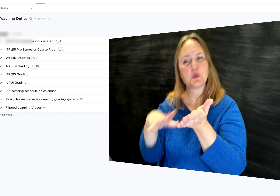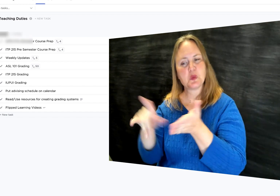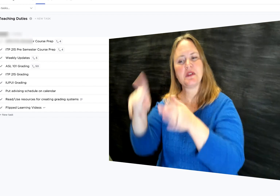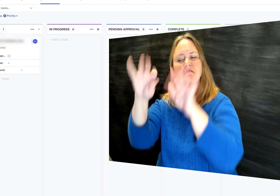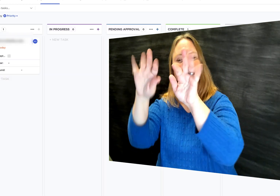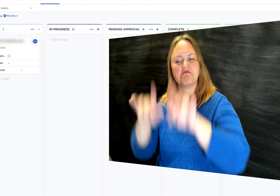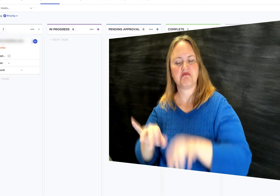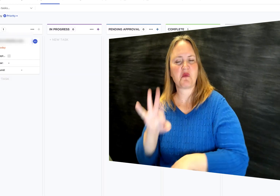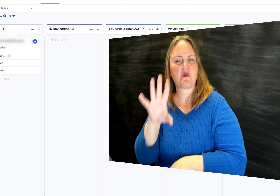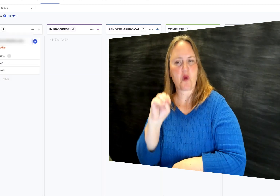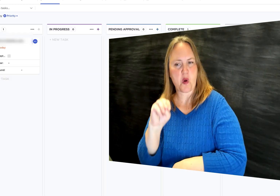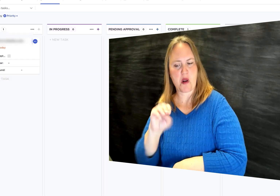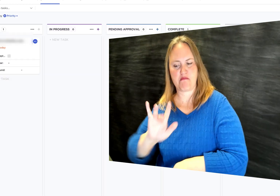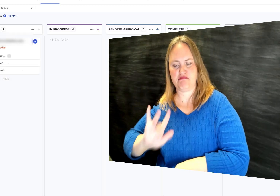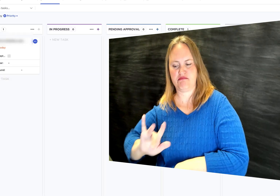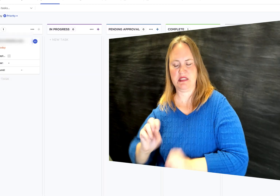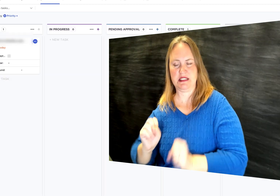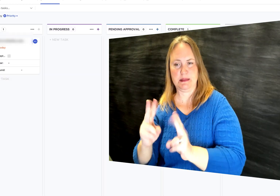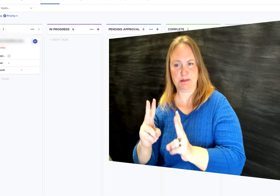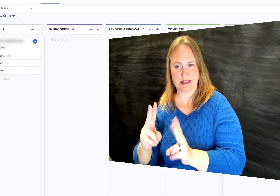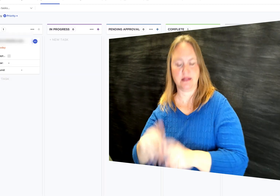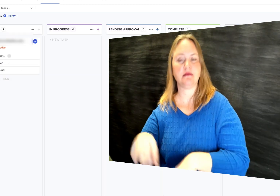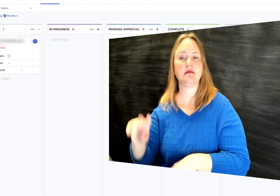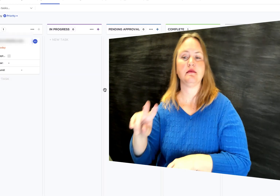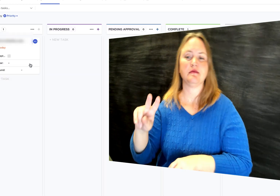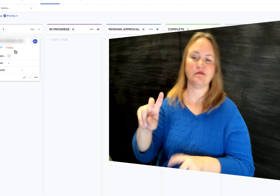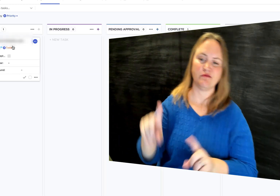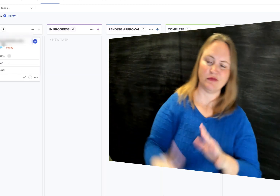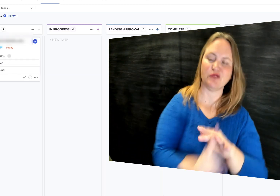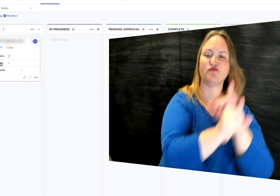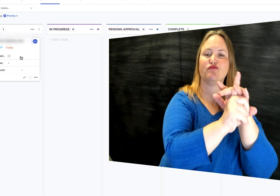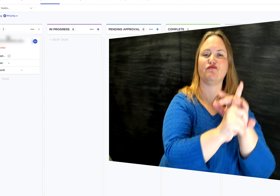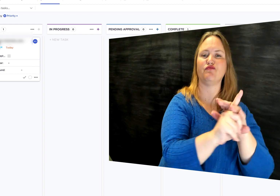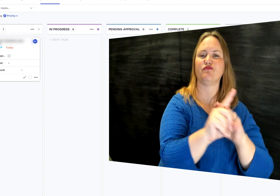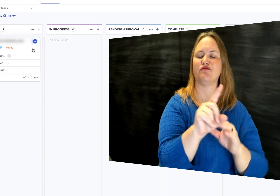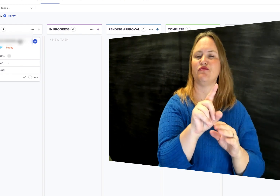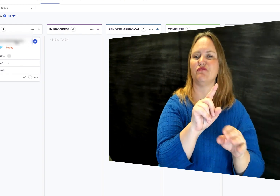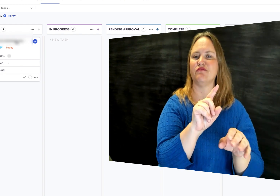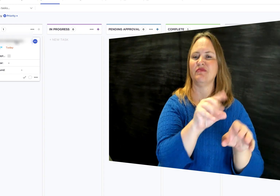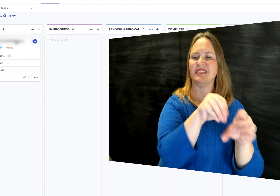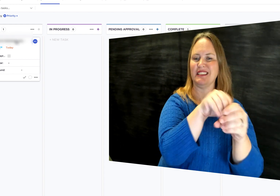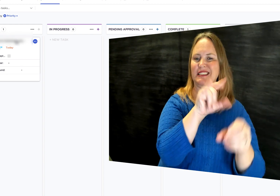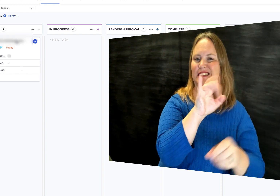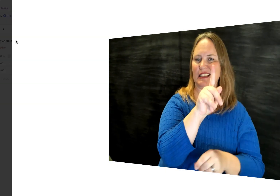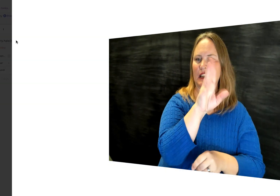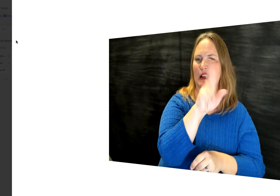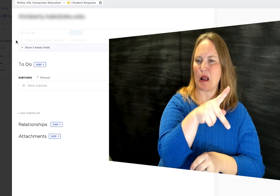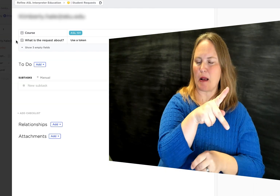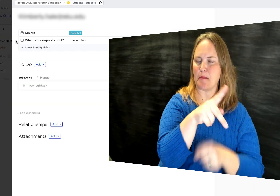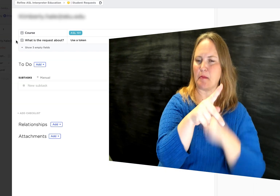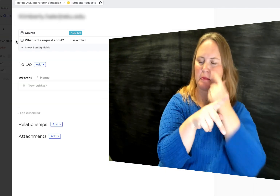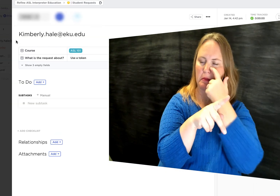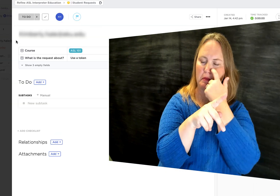When they fill out the request it sends a message directly to my ClickUp, as a task. It also tags me in the task